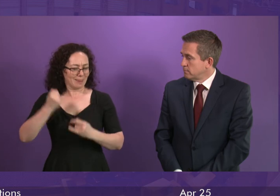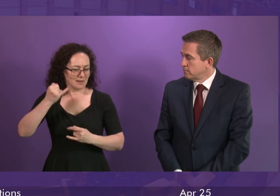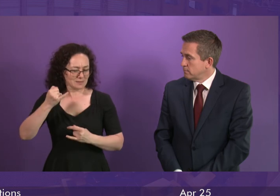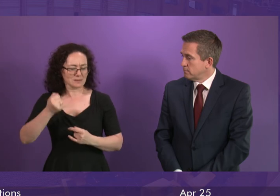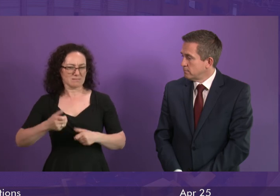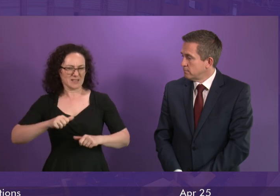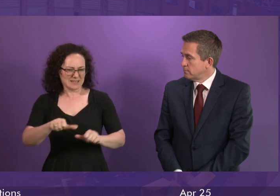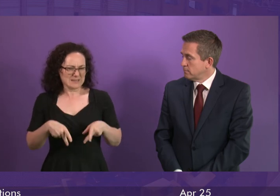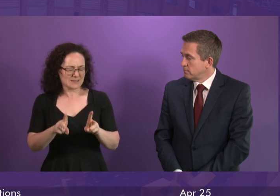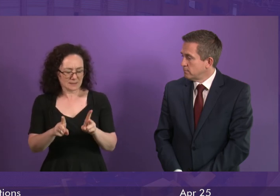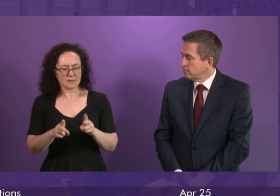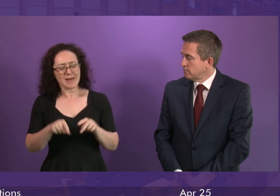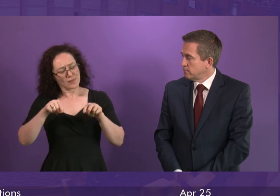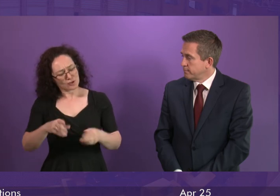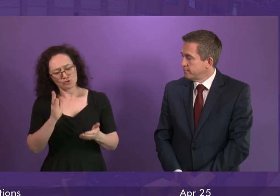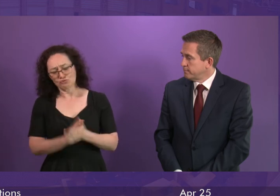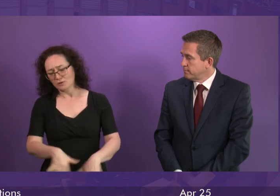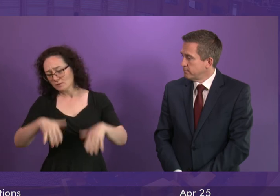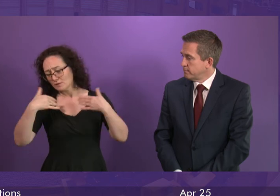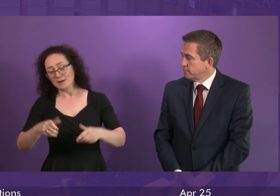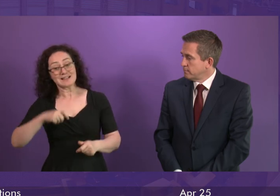the Westminster Government. That is an amazing success. There is much